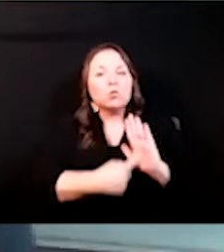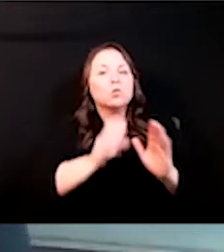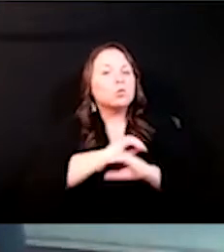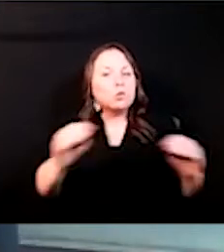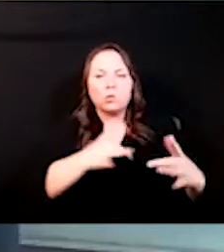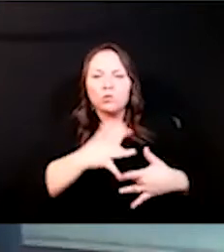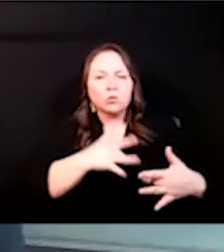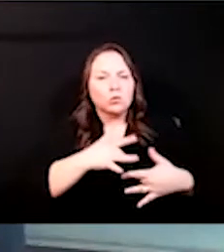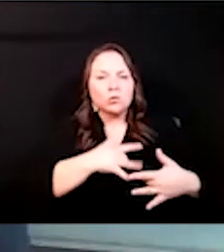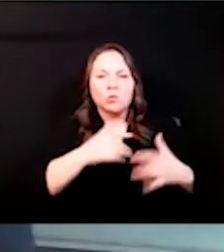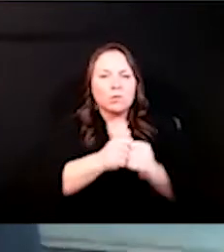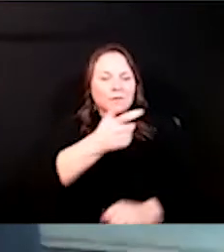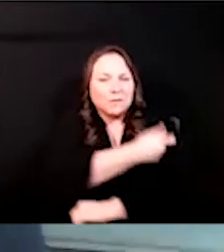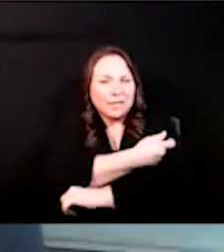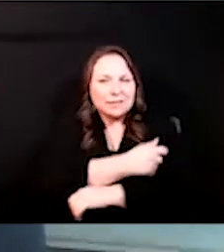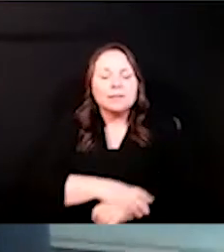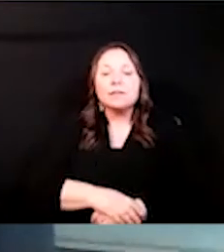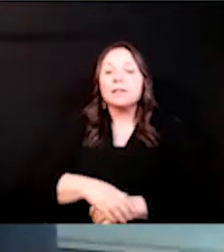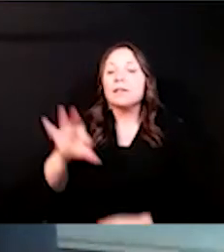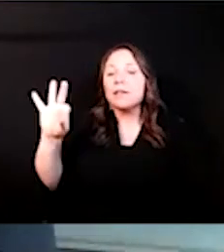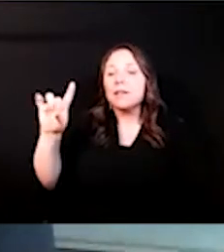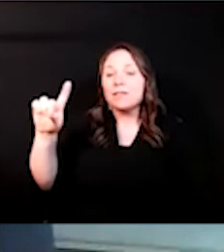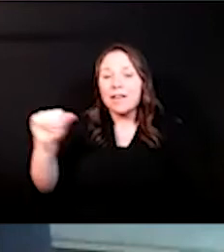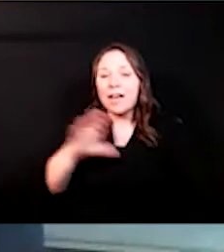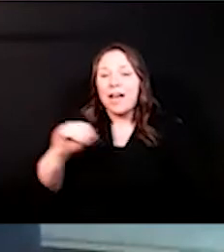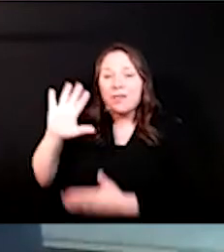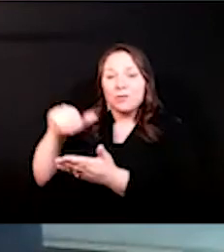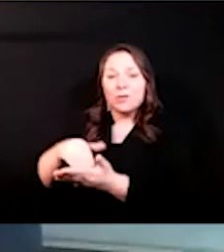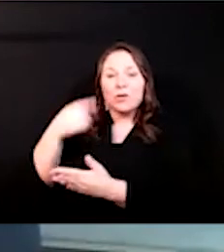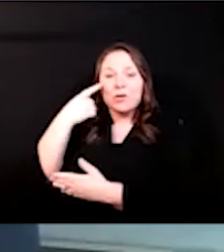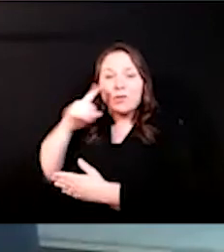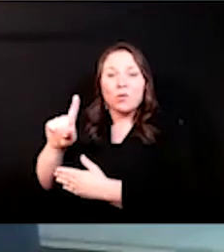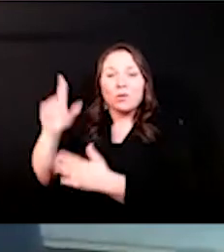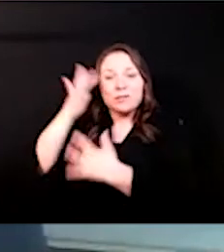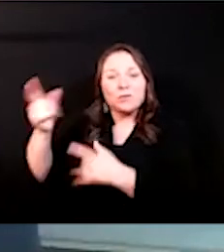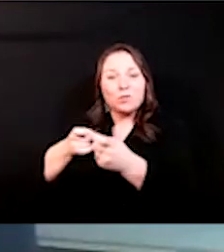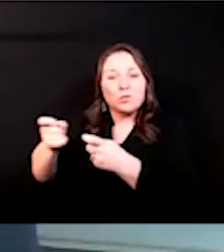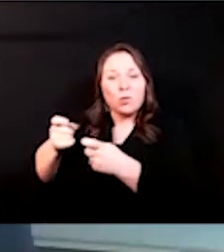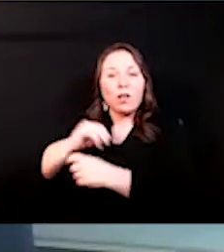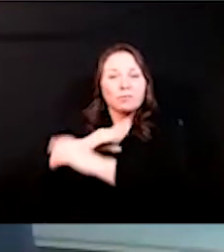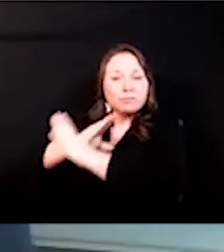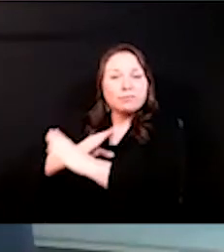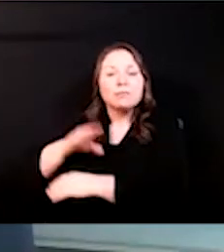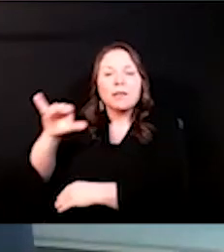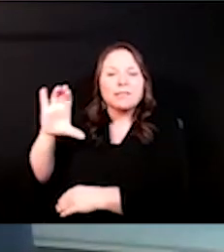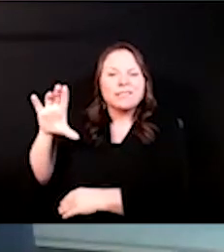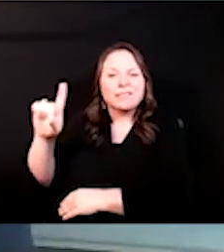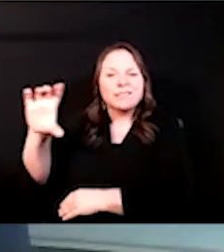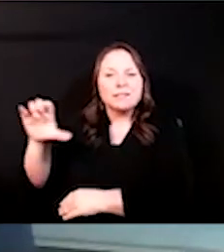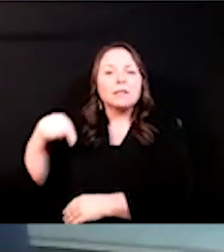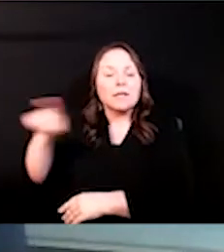THE VACCINES AND THEN THE FDA AND THE CENTERS FOR DISEASE CONTROL AND PREVENTION OR THE CDC IN THE UNITED STATES, IS